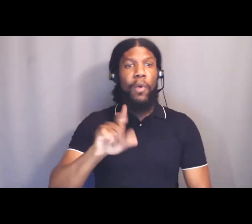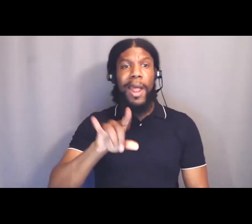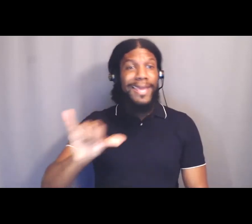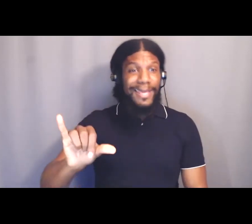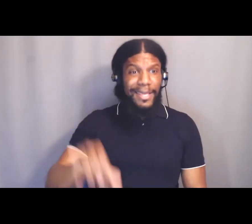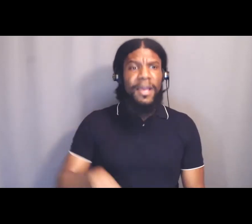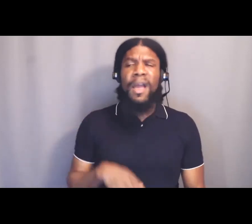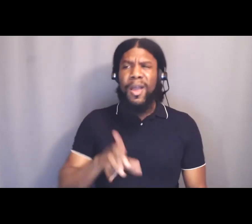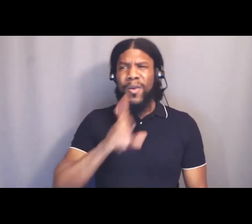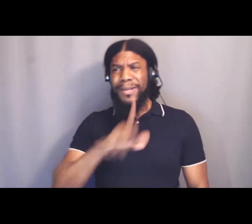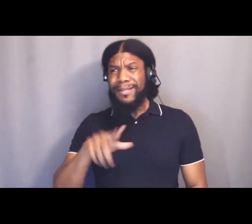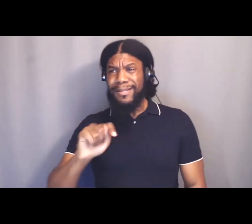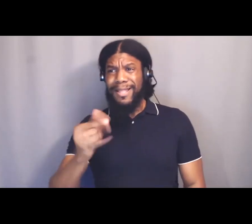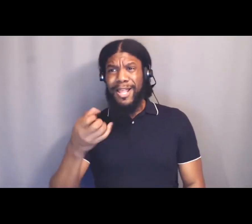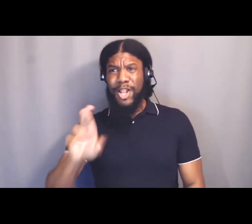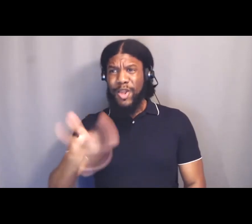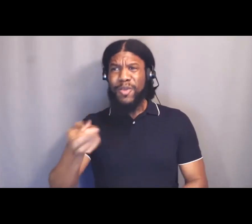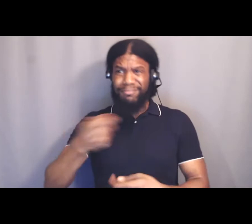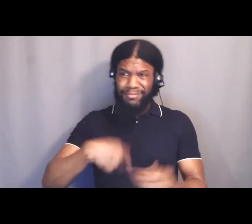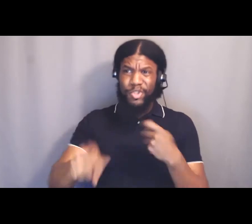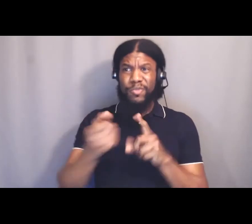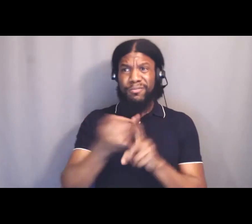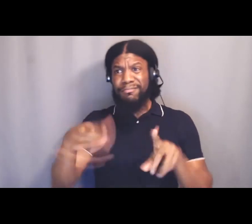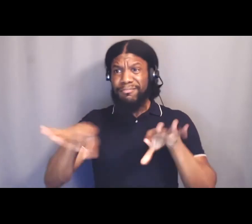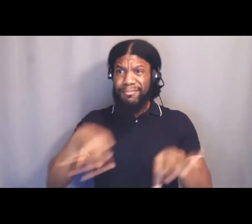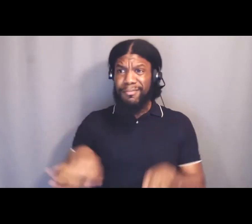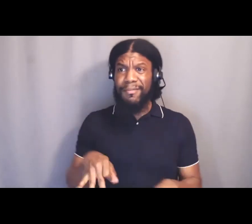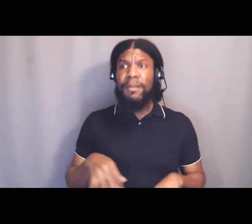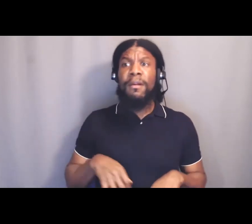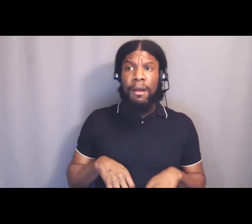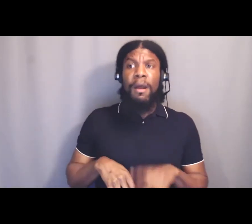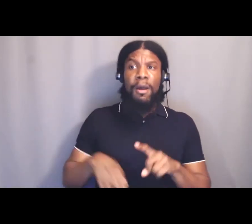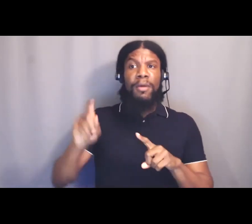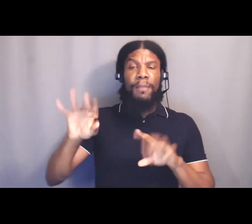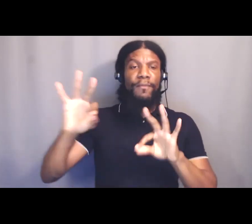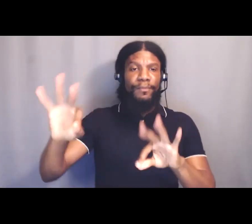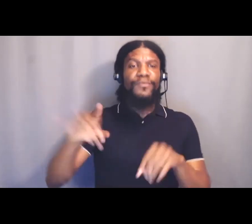Okay, I'm gonna have Tyler come tell you because I was in Minneapolis. So I'll tell you about Minneapolis. She'll tell you about LA.